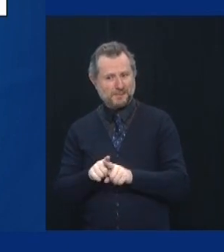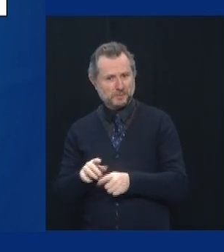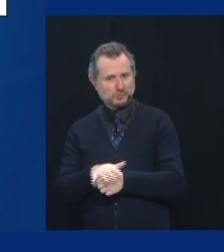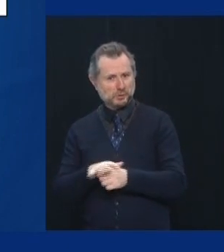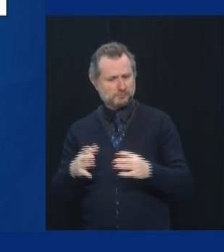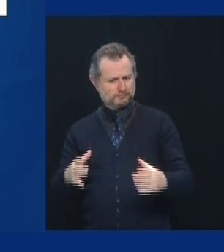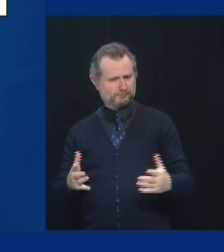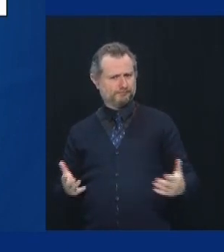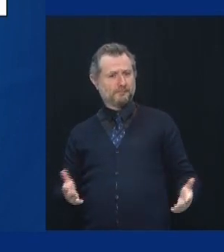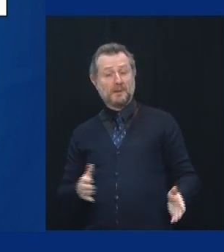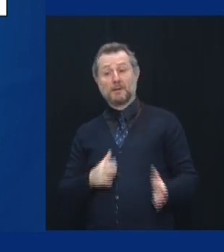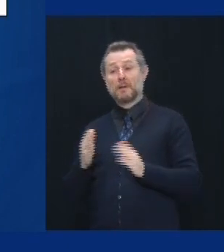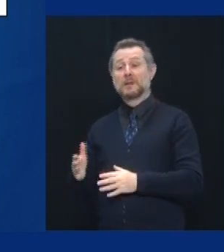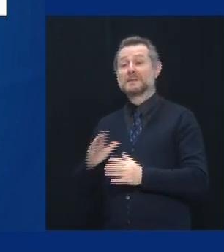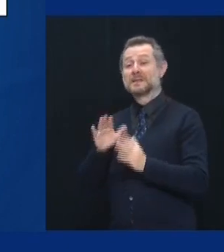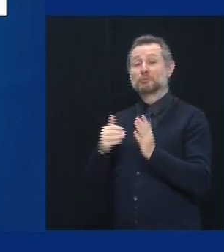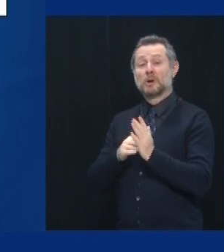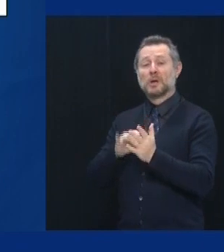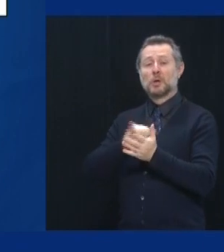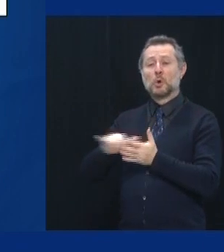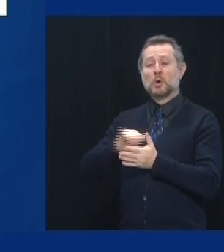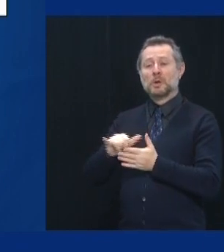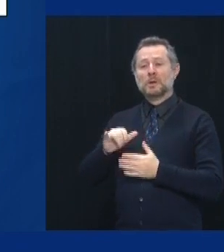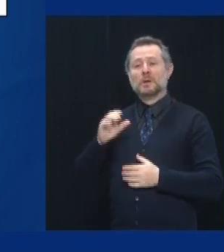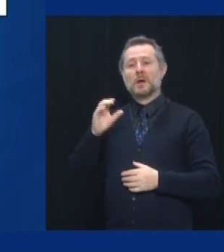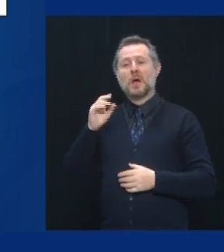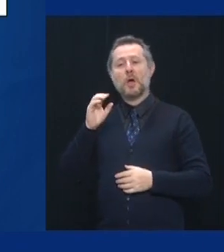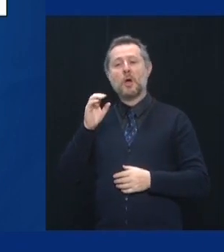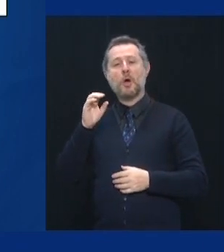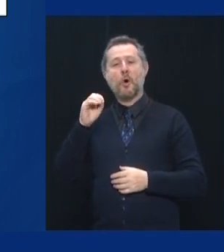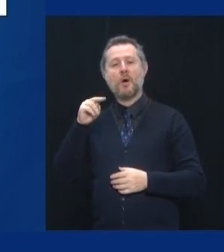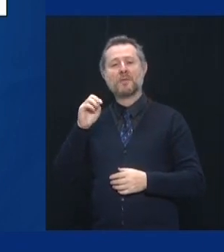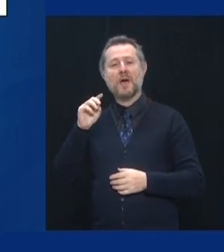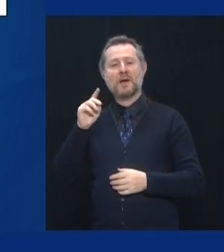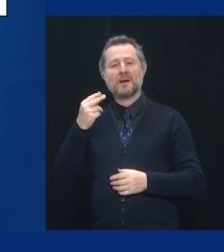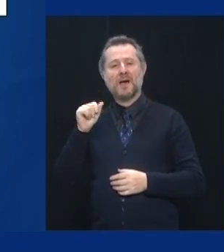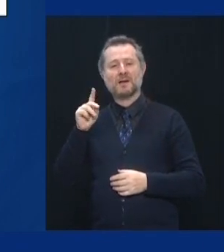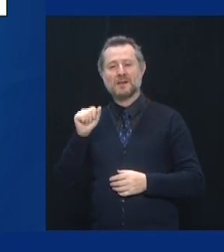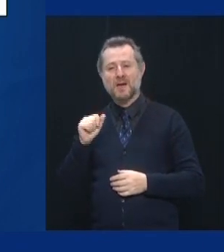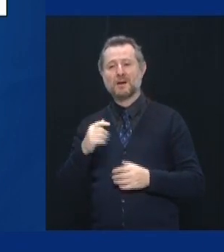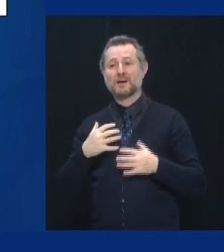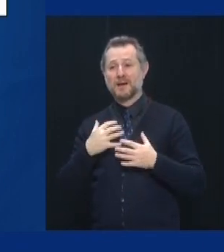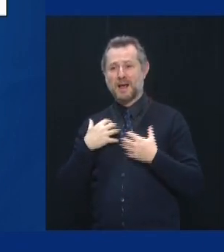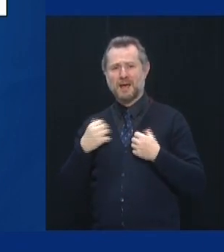PERFORMING IN THE CAPITAL REGION, ELLIS HOSPITAL OF 86.